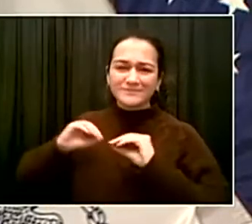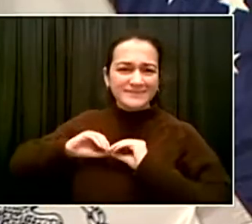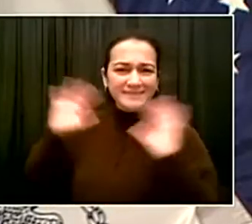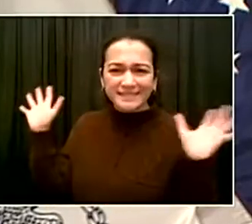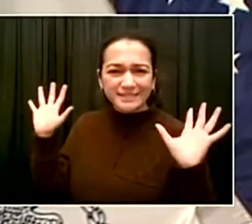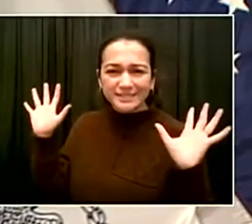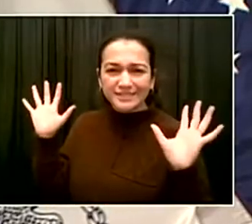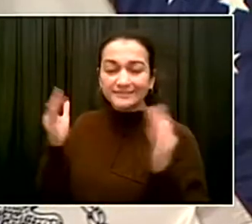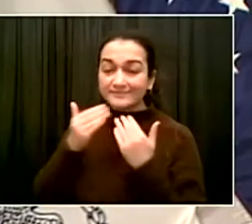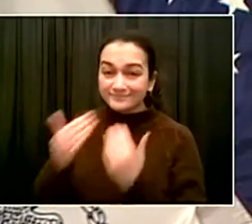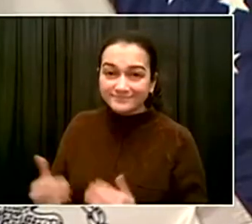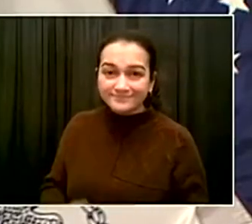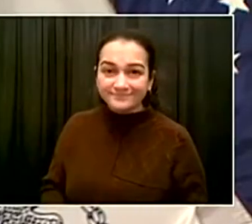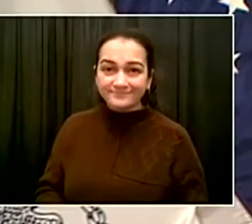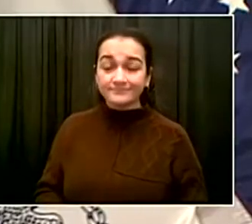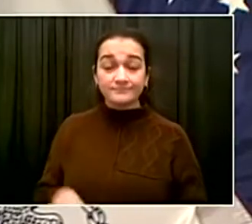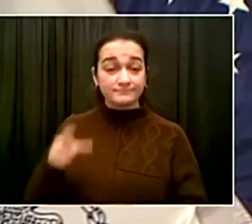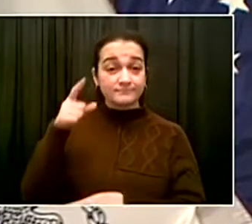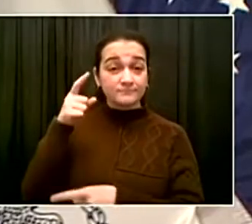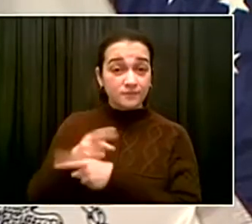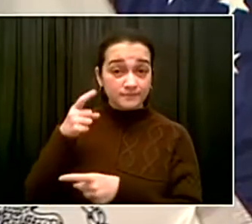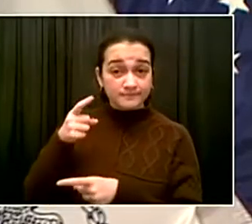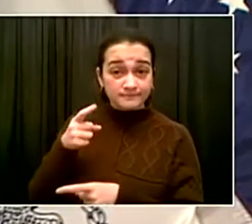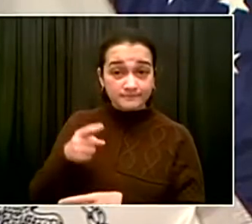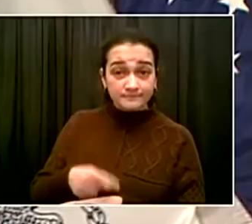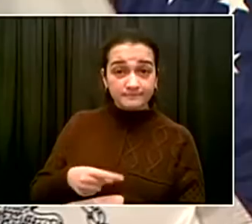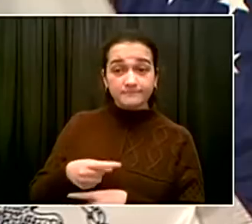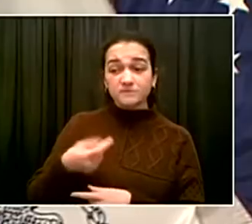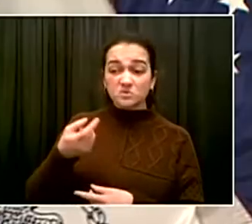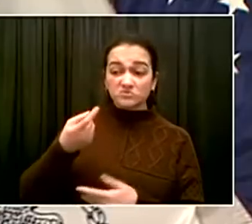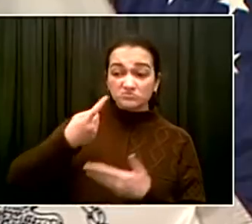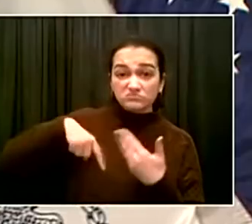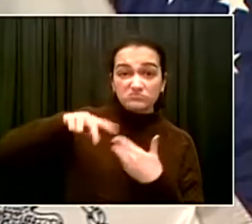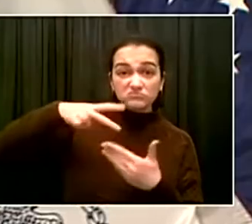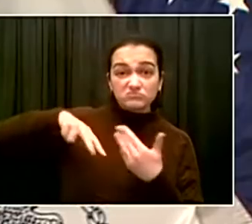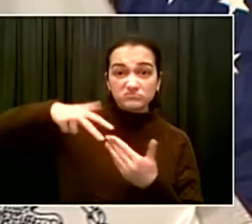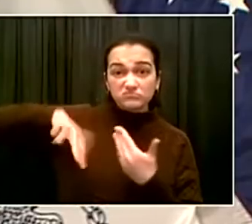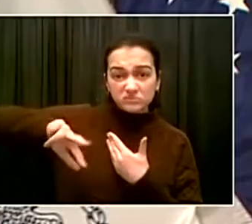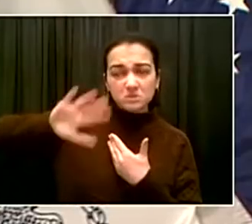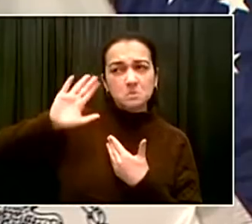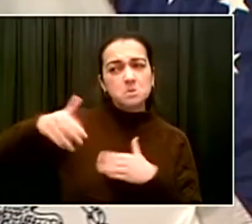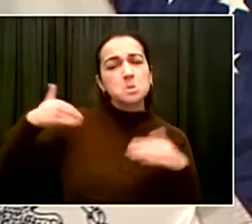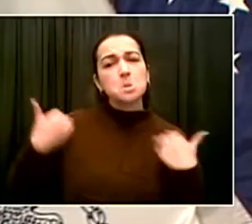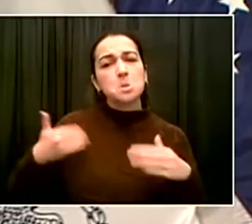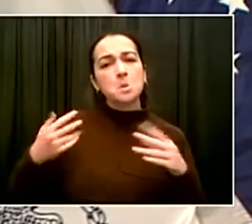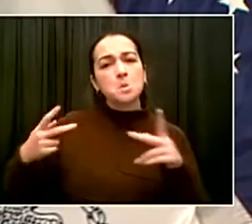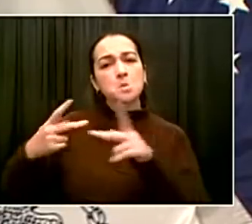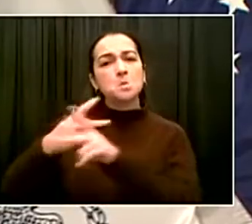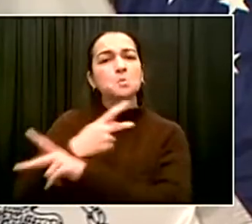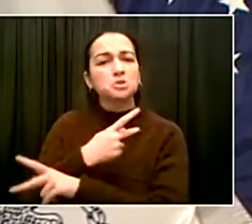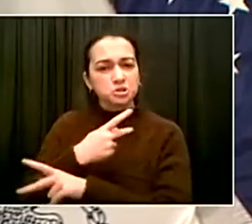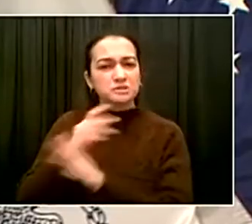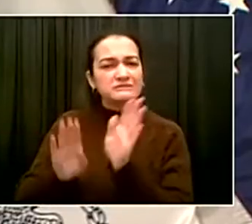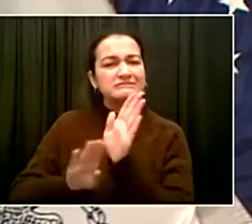THANK YOU, SIR. THANK YOU SO MUCH, DAVE. APPRECIATE THE CLEAR, POWERFUL